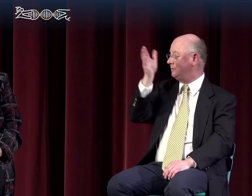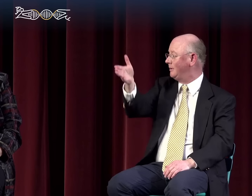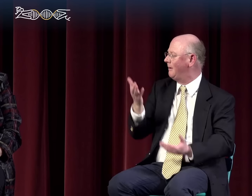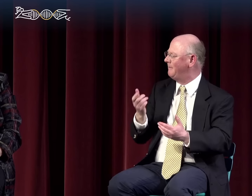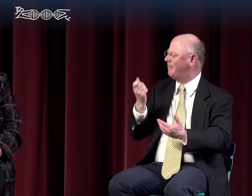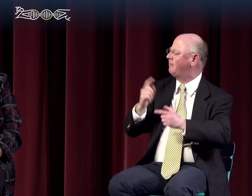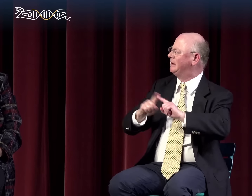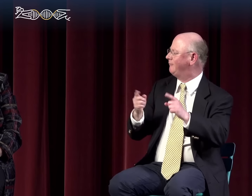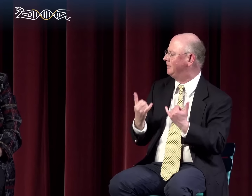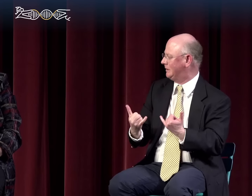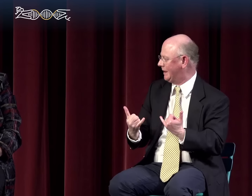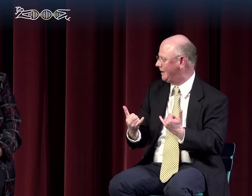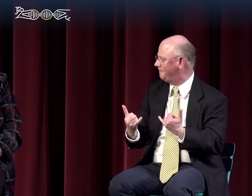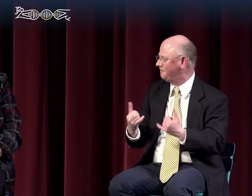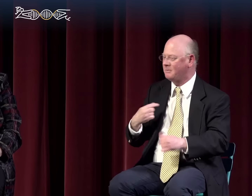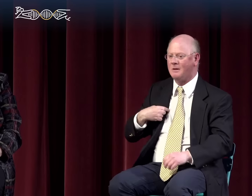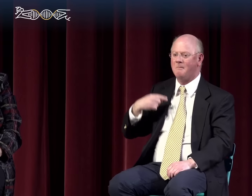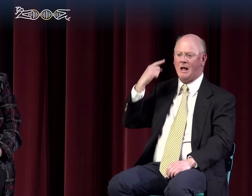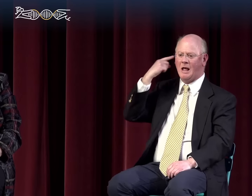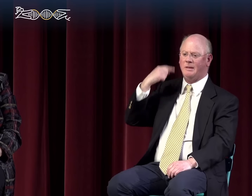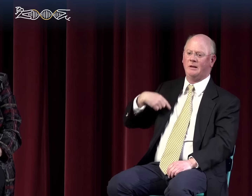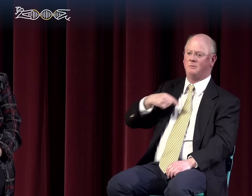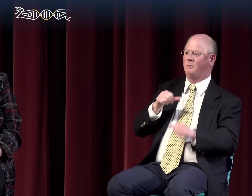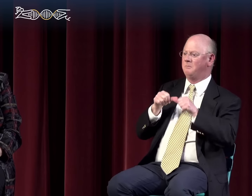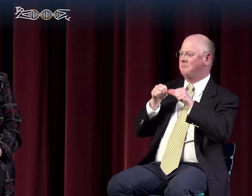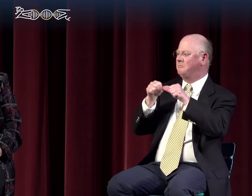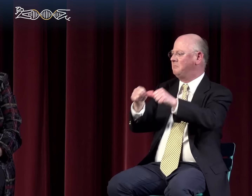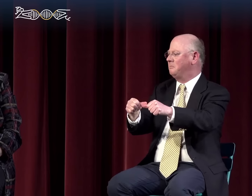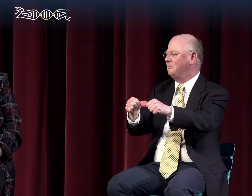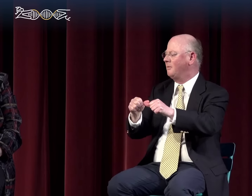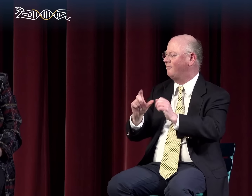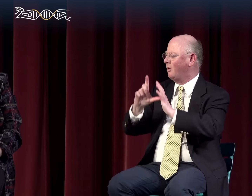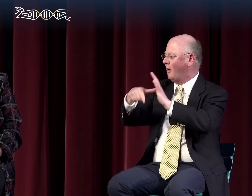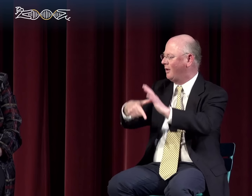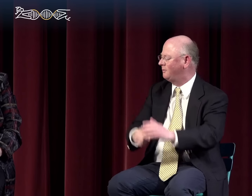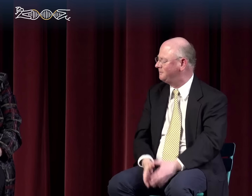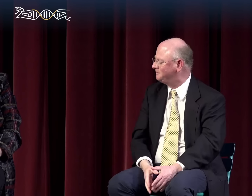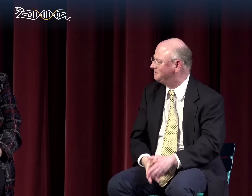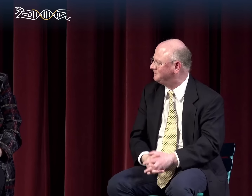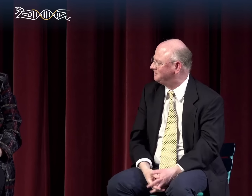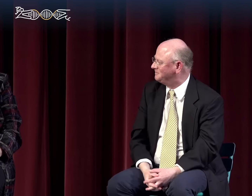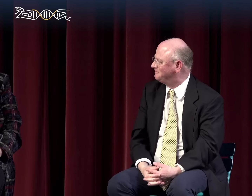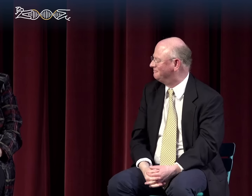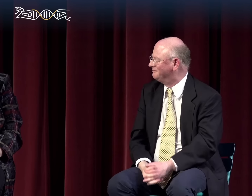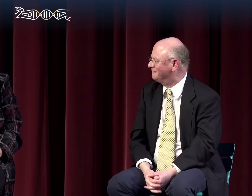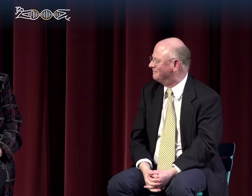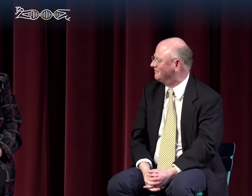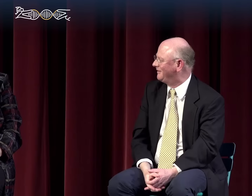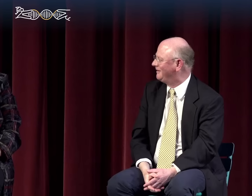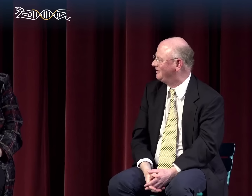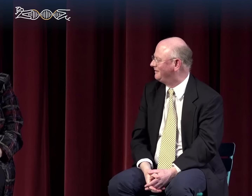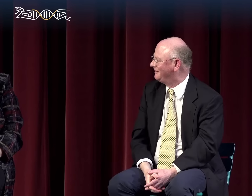It may not reach us for many years yet. But I think it's a question we're going to have to address.